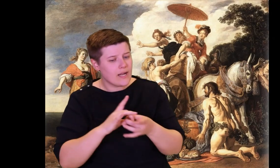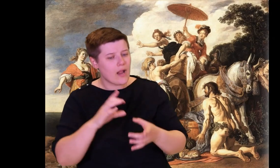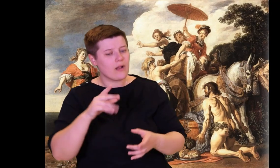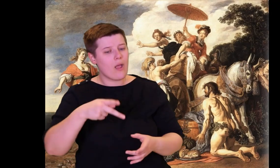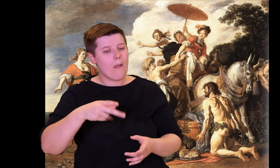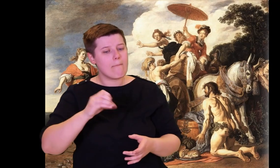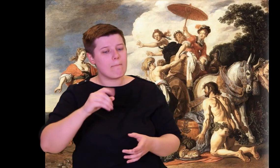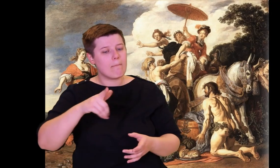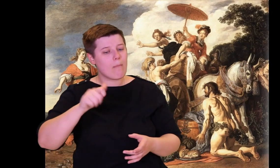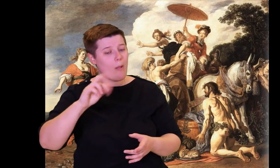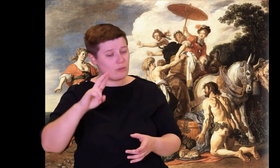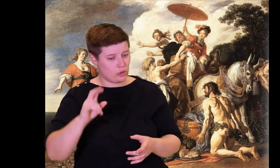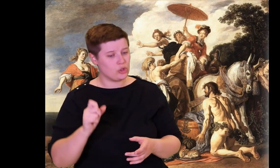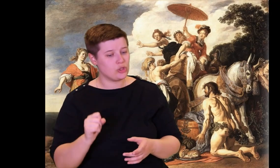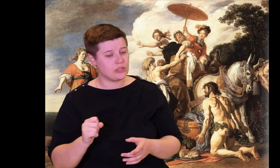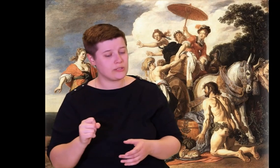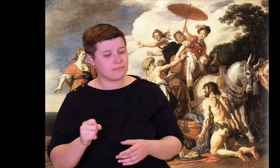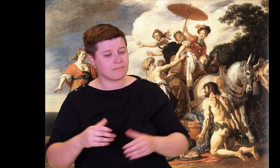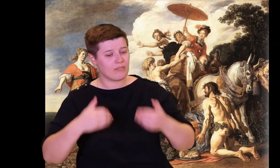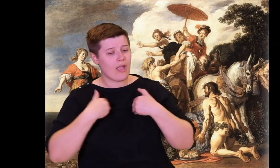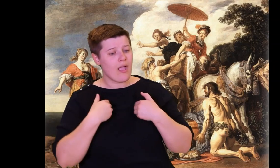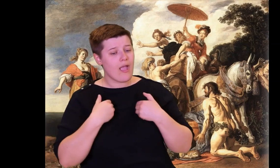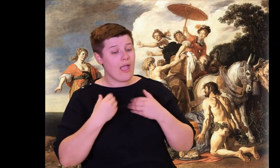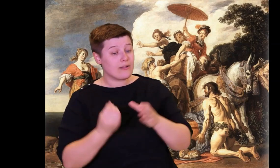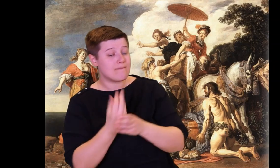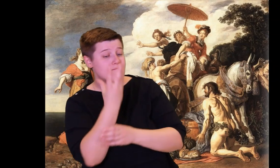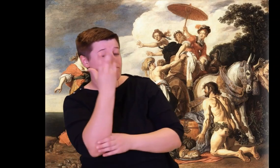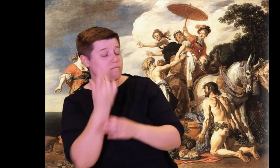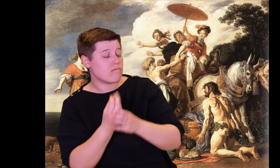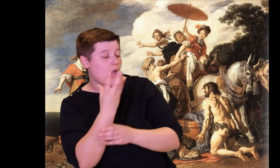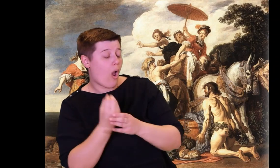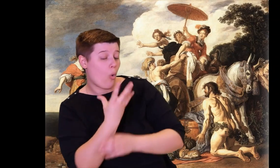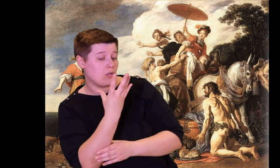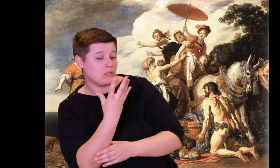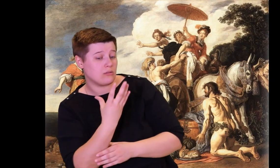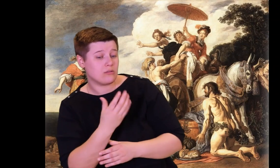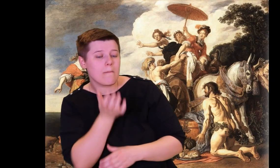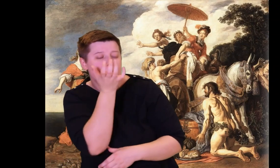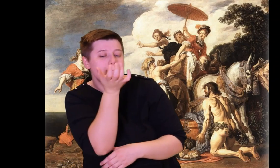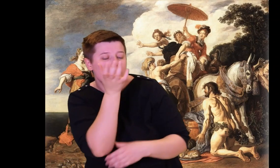Better if she has found herself a man from elsewhere, since she scorns the people here,